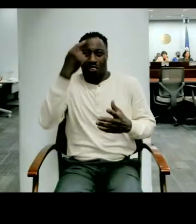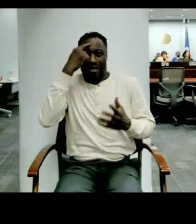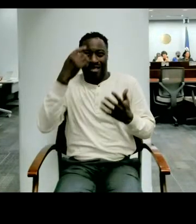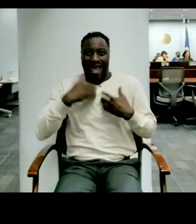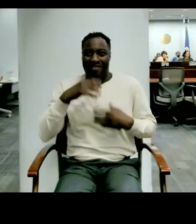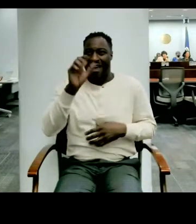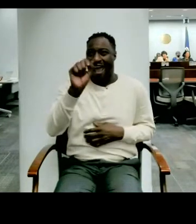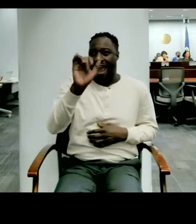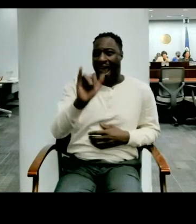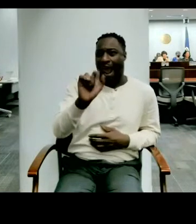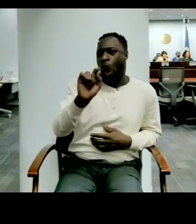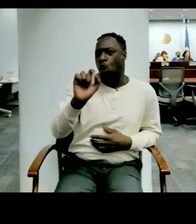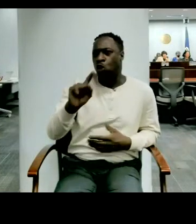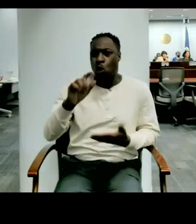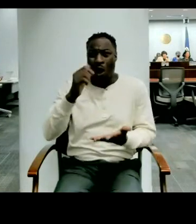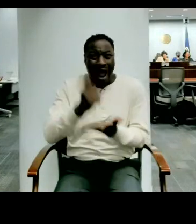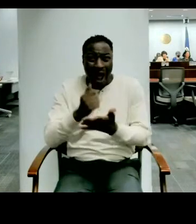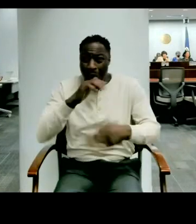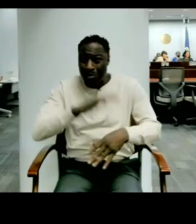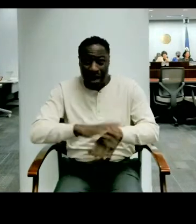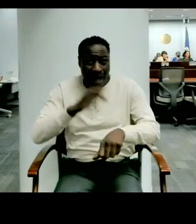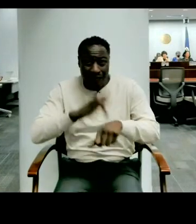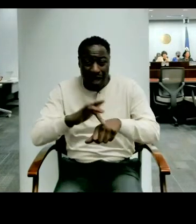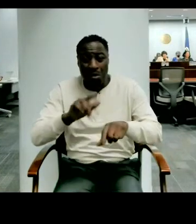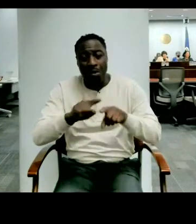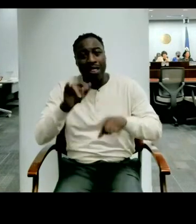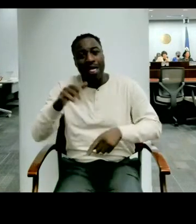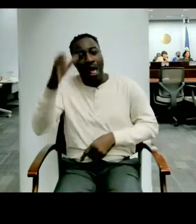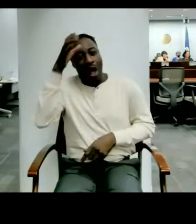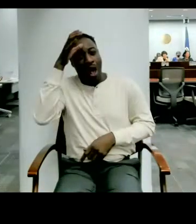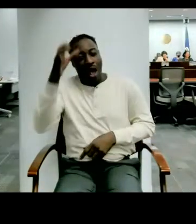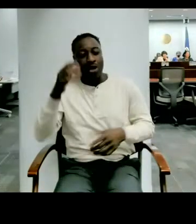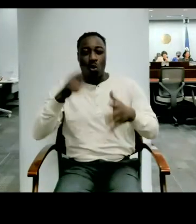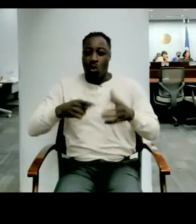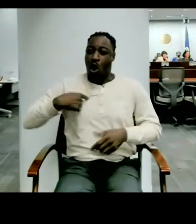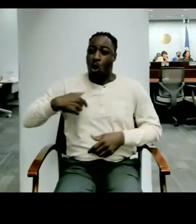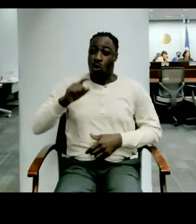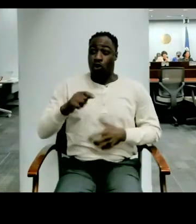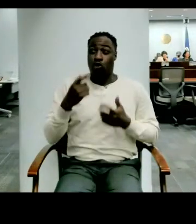but that is kind of the concept of what we should try to get to.